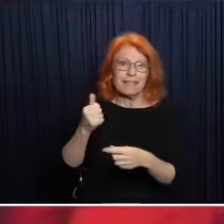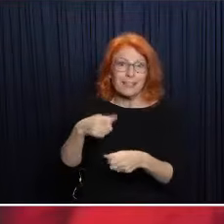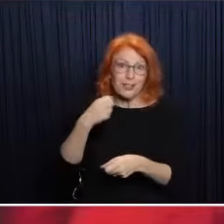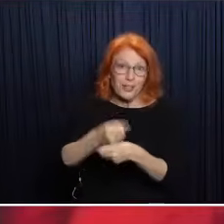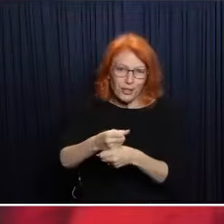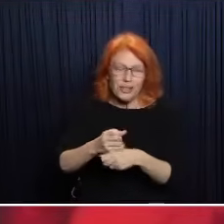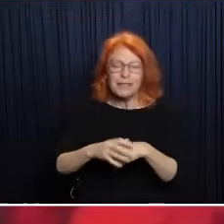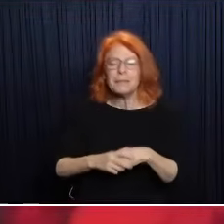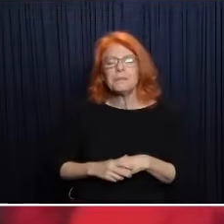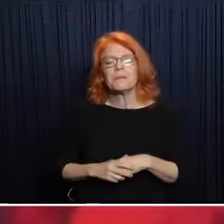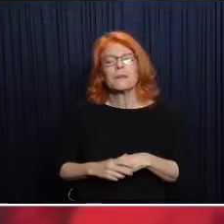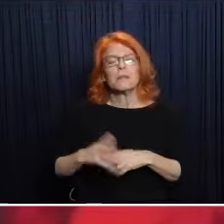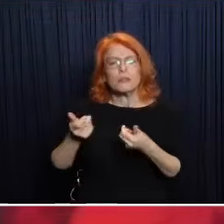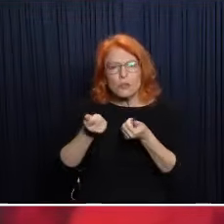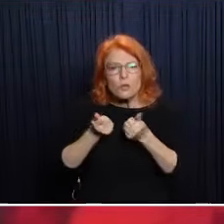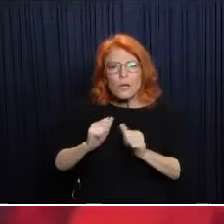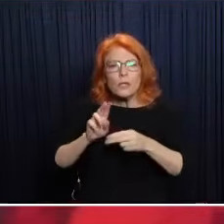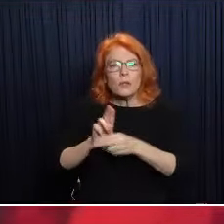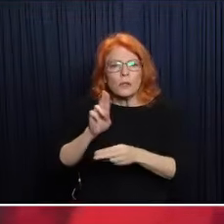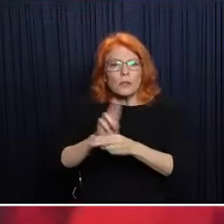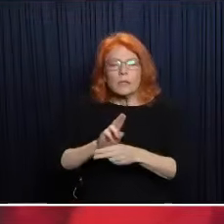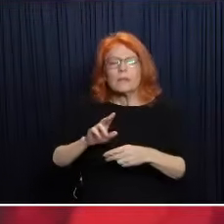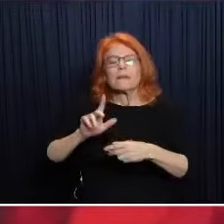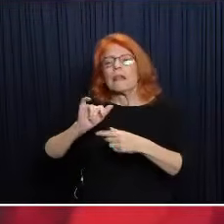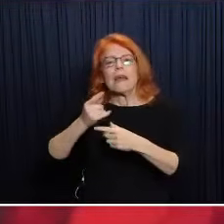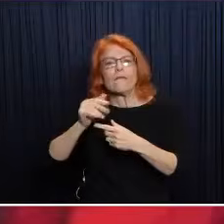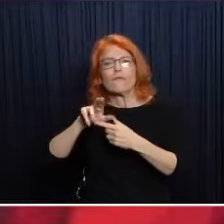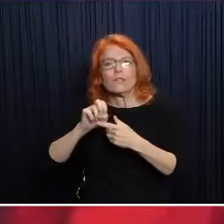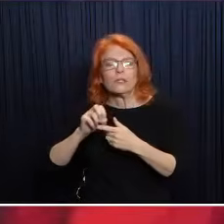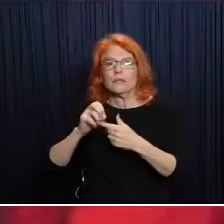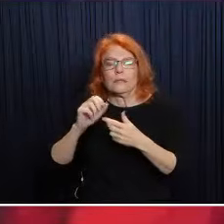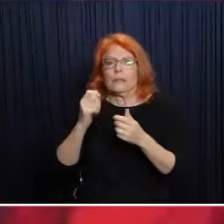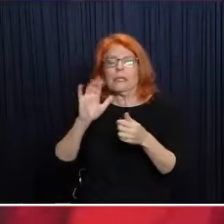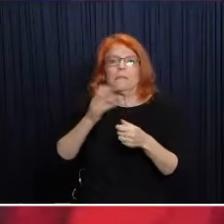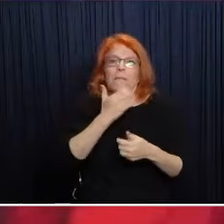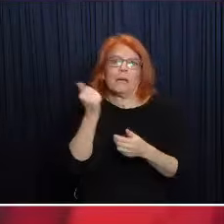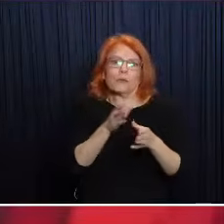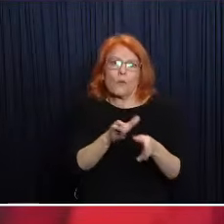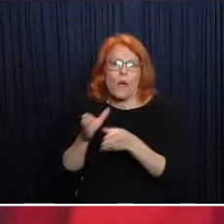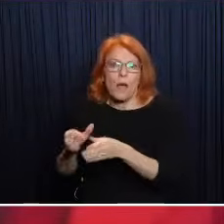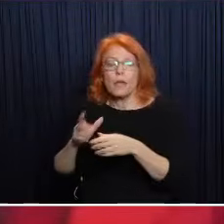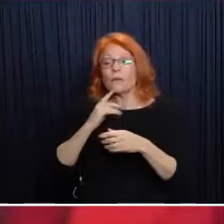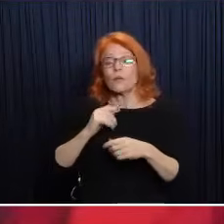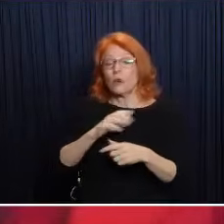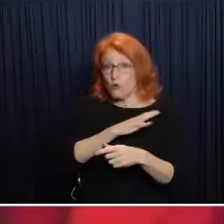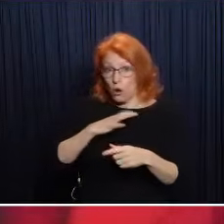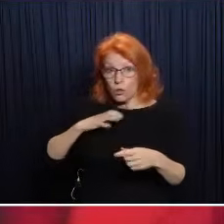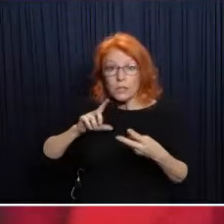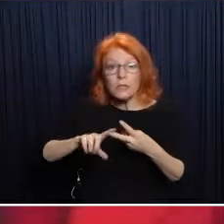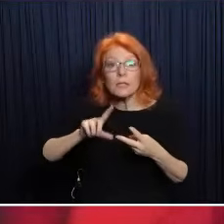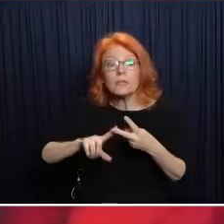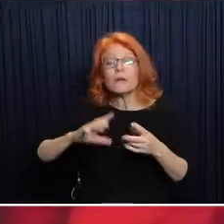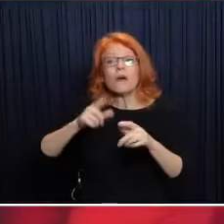FEELY? PRESIDENT TRUMP HAS A UNIQUE STYLE OF LEADERSHIP WE HAVE SEEN OVER THE LAST DECADE.